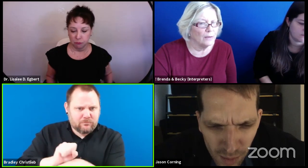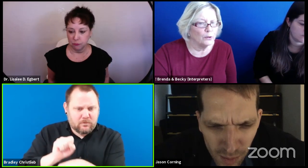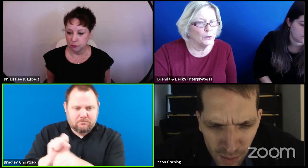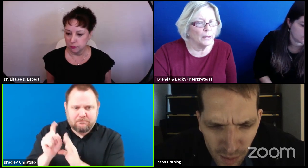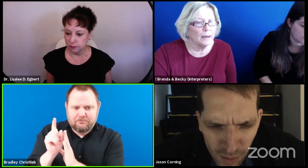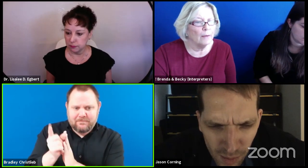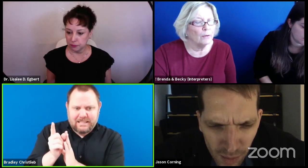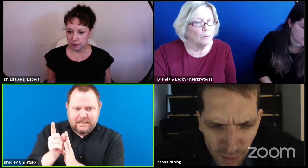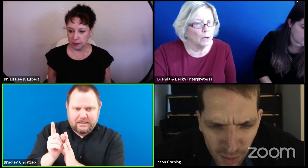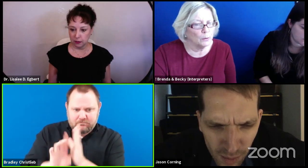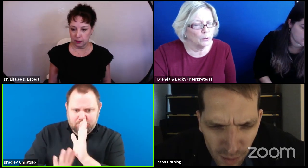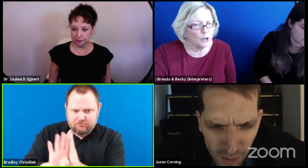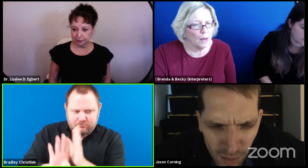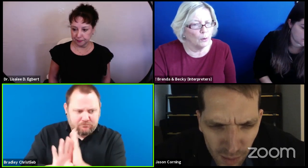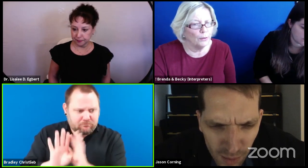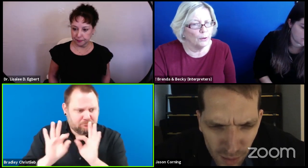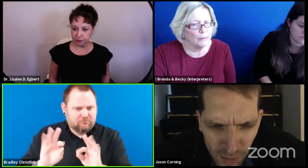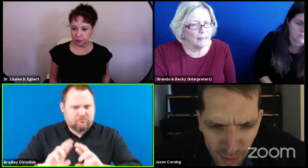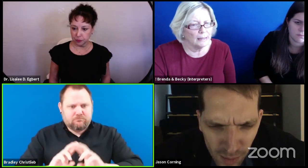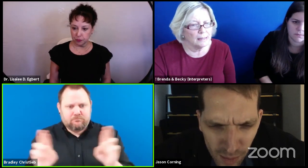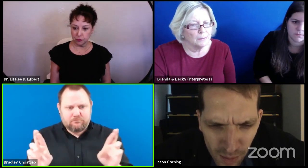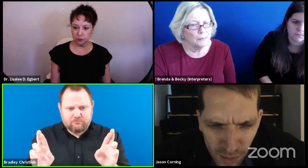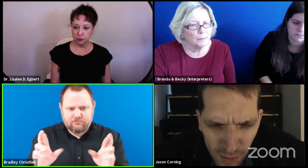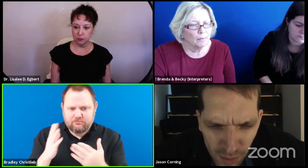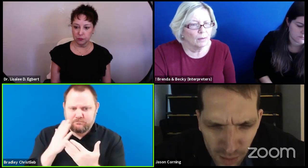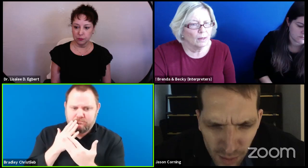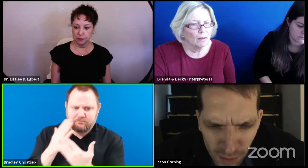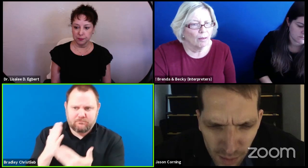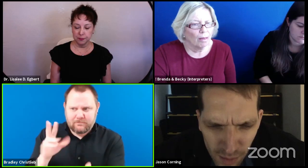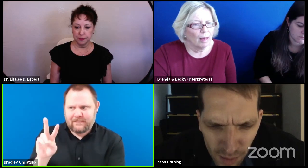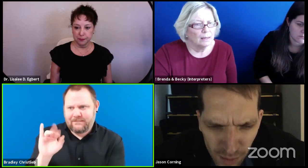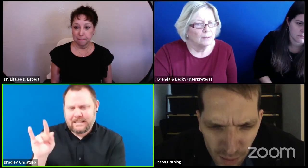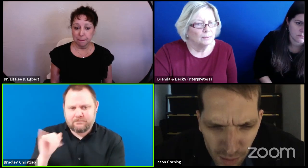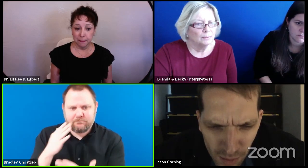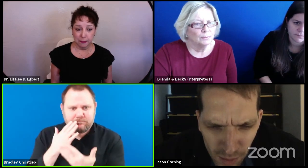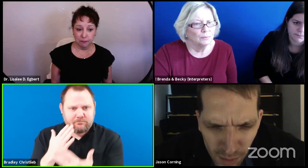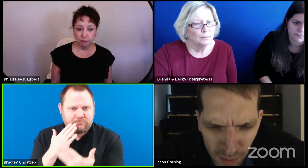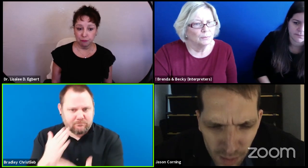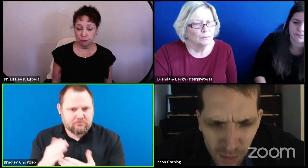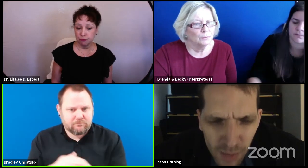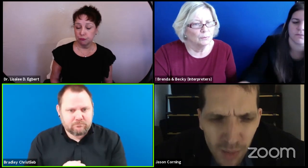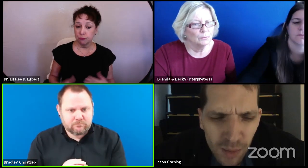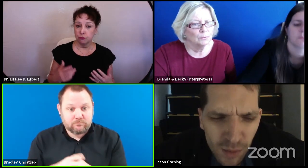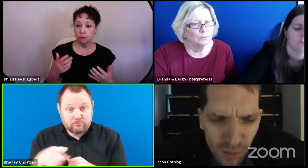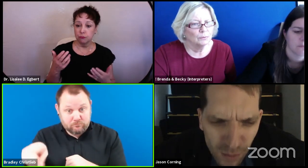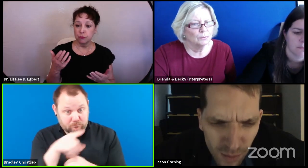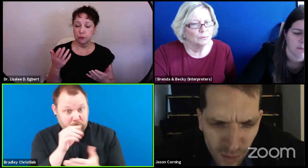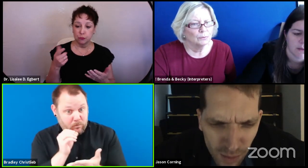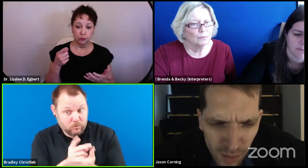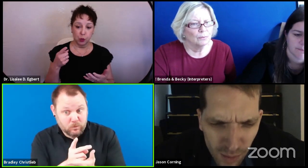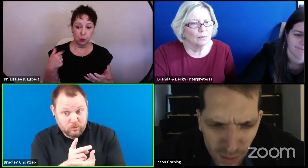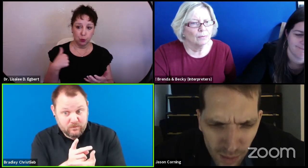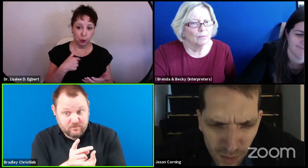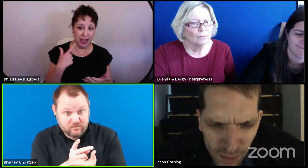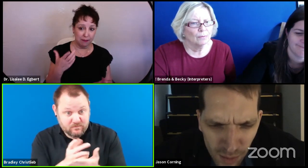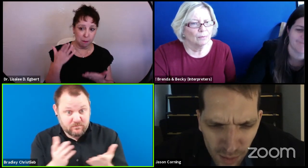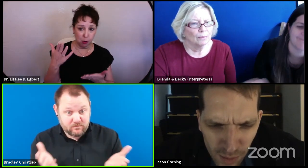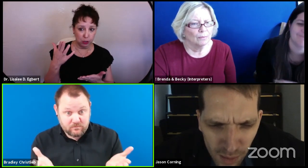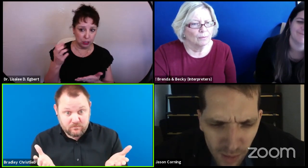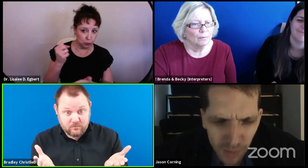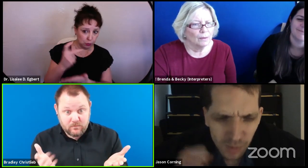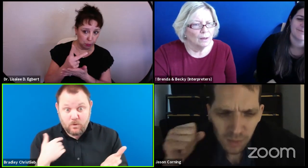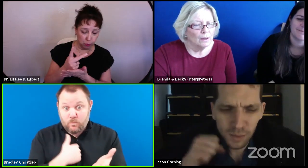for doing a remarkable job on those minutes.